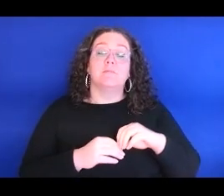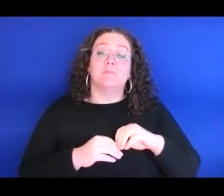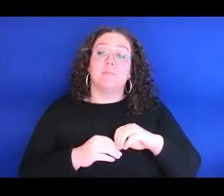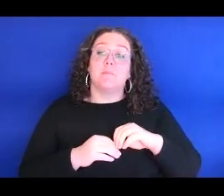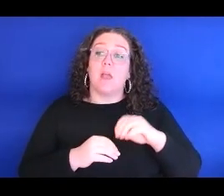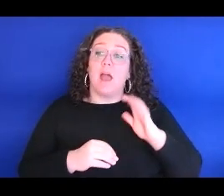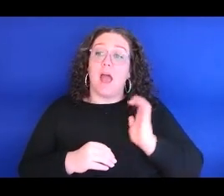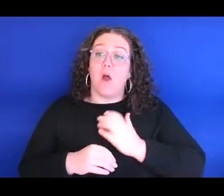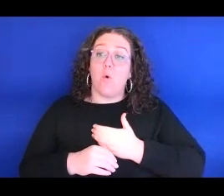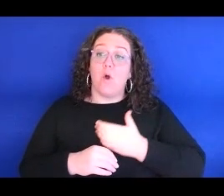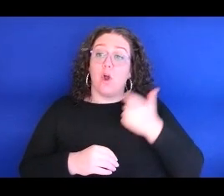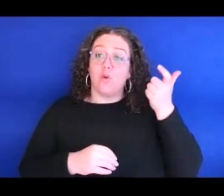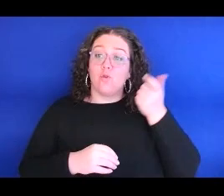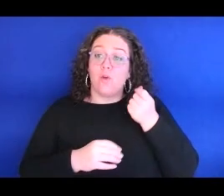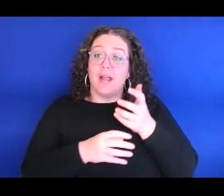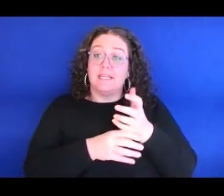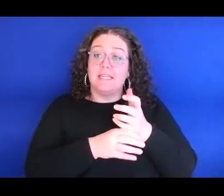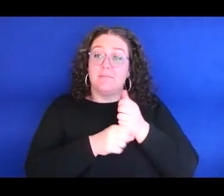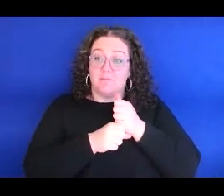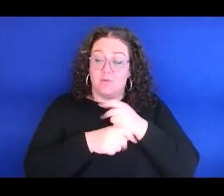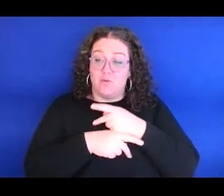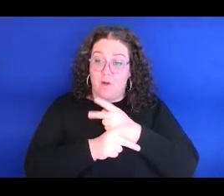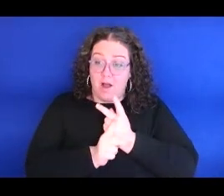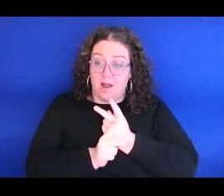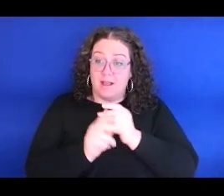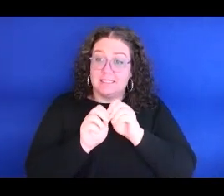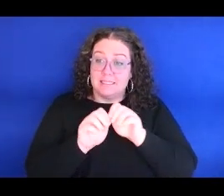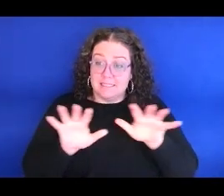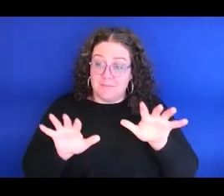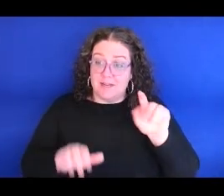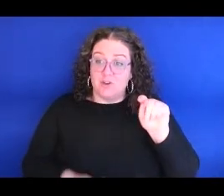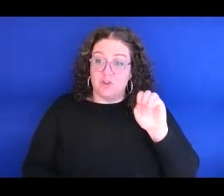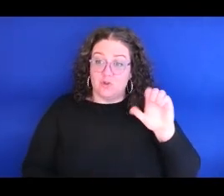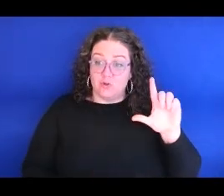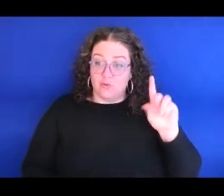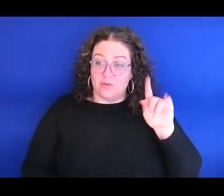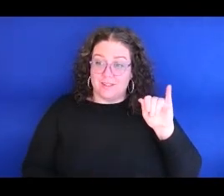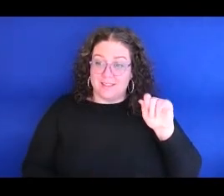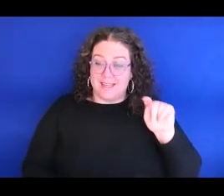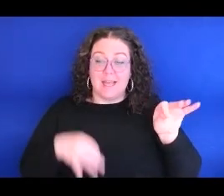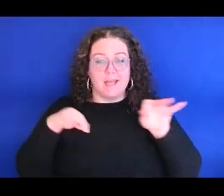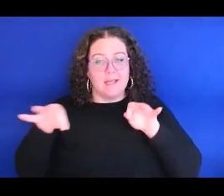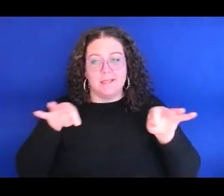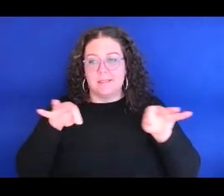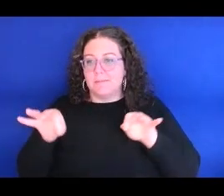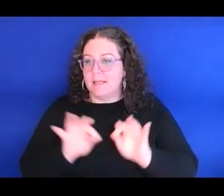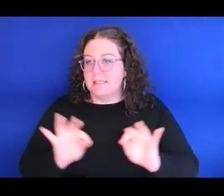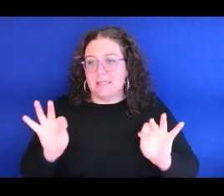Toolkit. This toolkit walks you through key communication concepts, helps you identify your